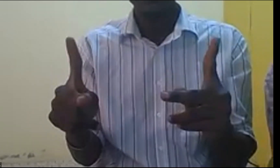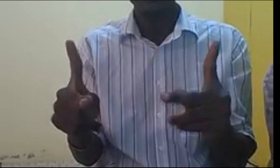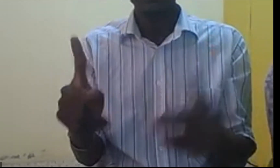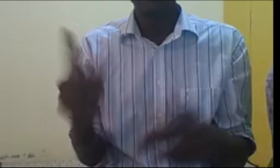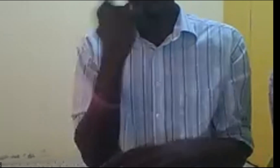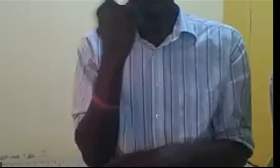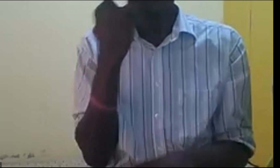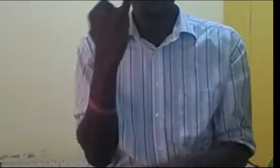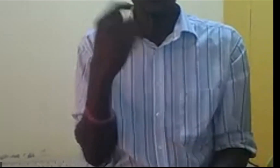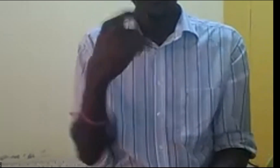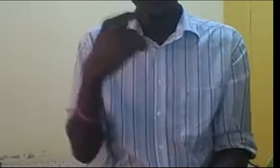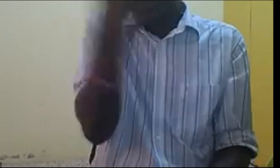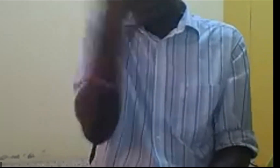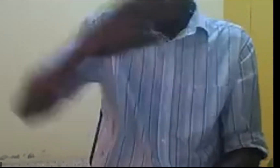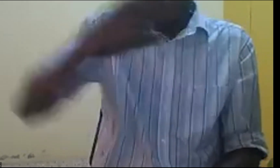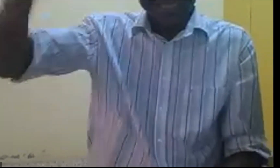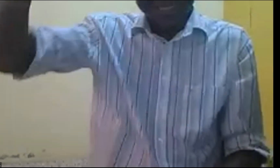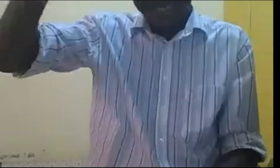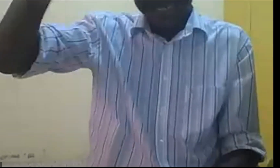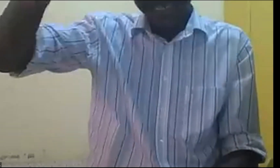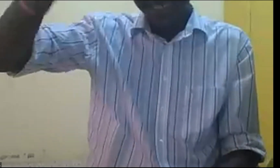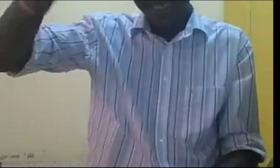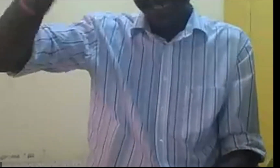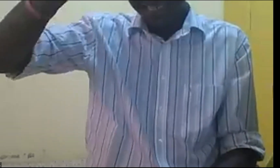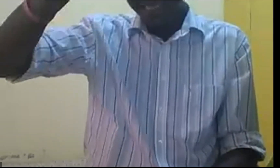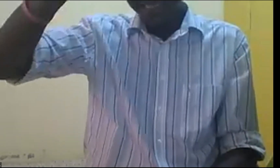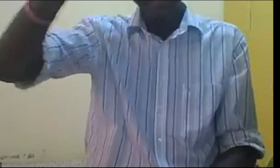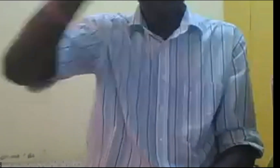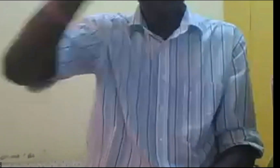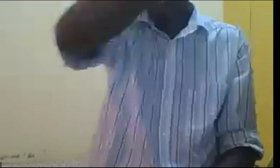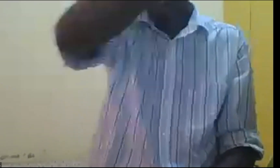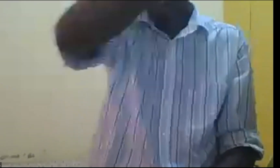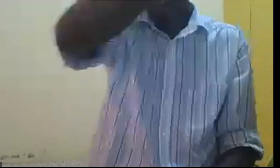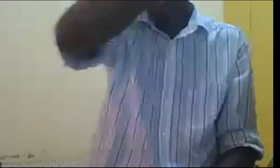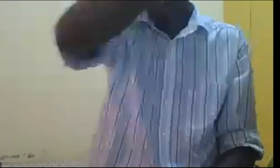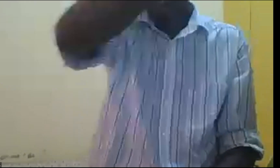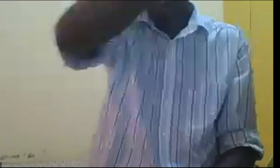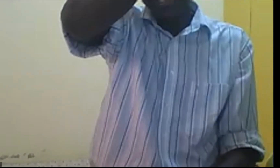It comes at an early age, or at an old age, this is what we cannot run away from, so for me. Living room behind is what all this is all about on which we are there to support you.